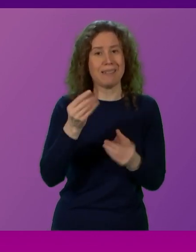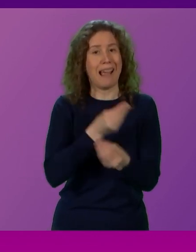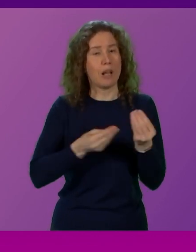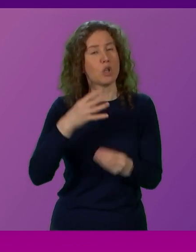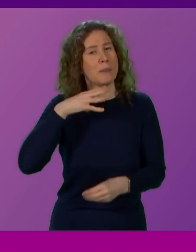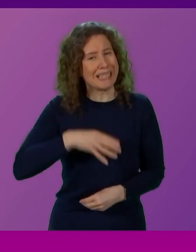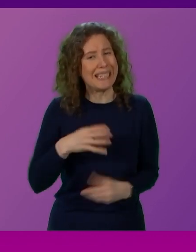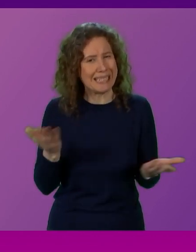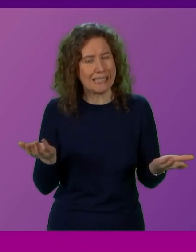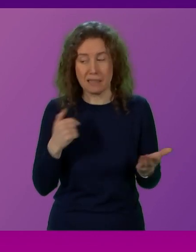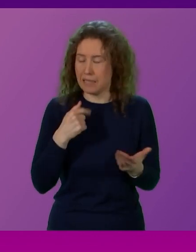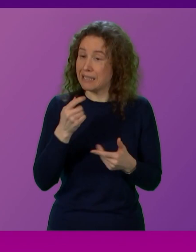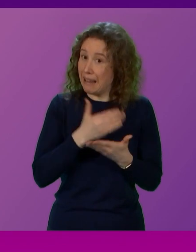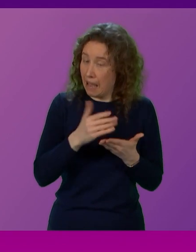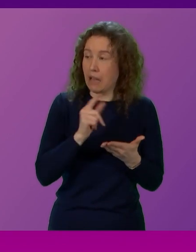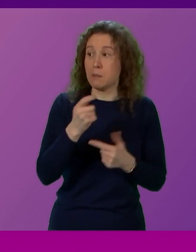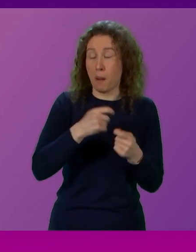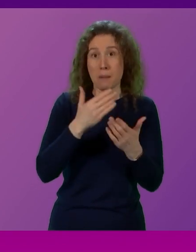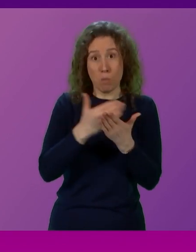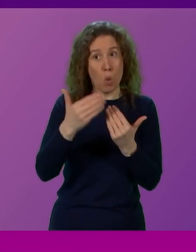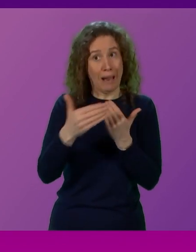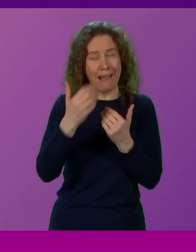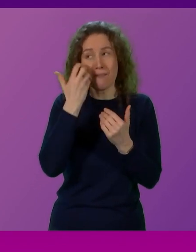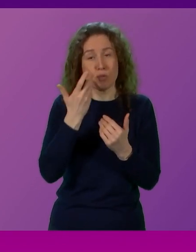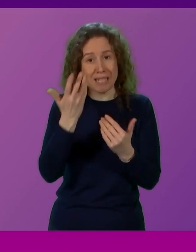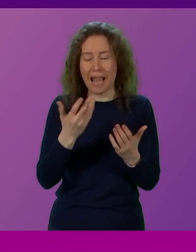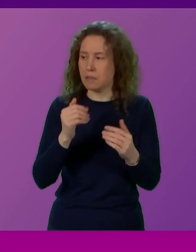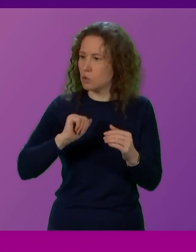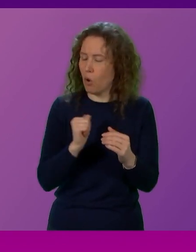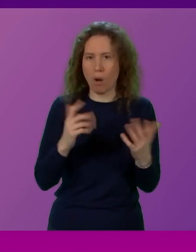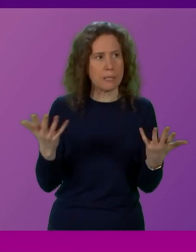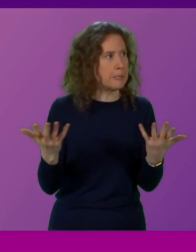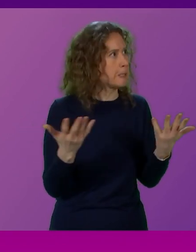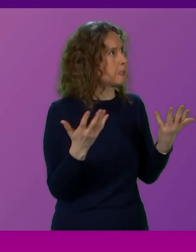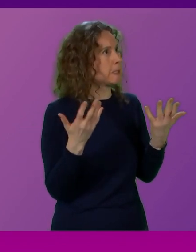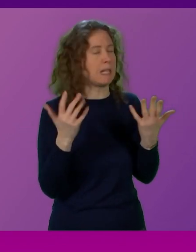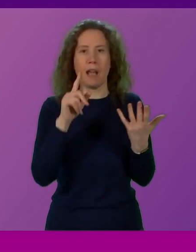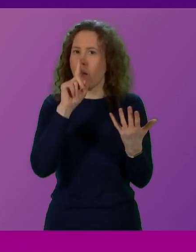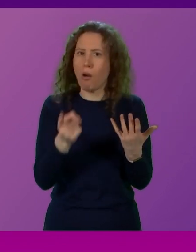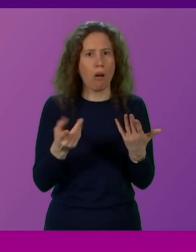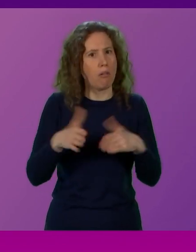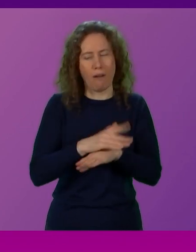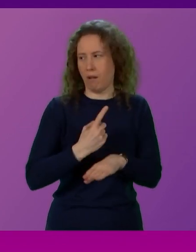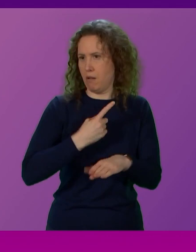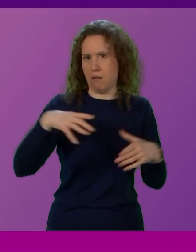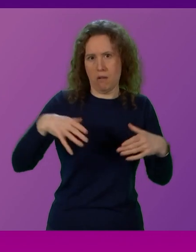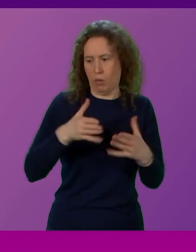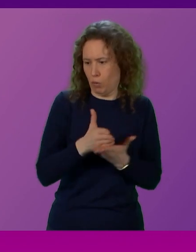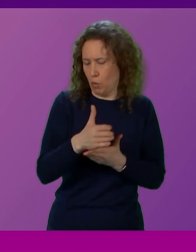It is clear—and it is becoming clearer every day—that Scotland will not find either of those things as part of the Westminster system of government.